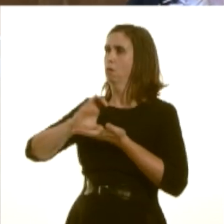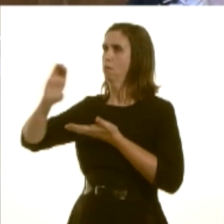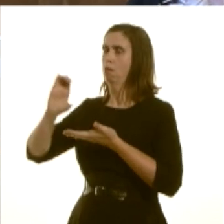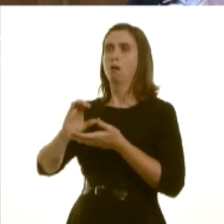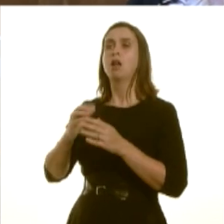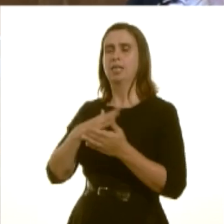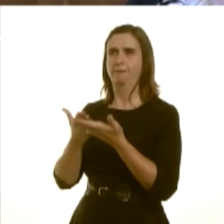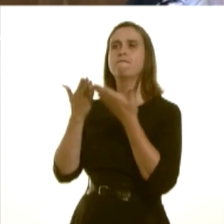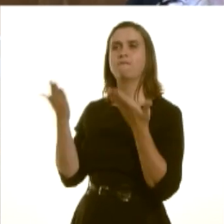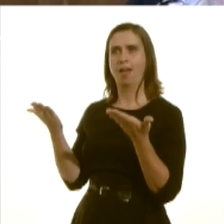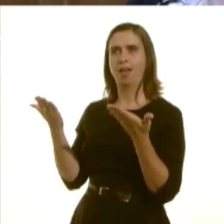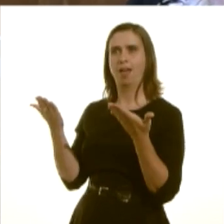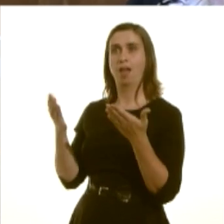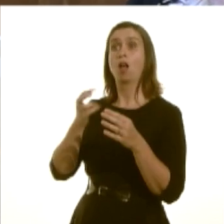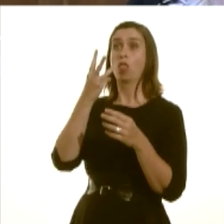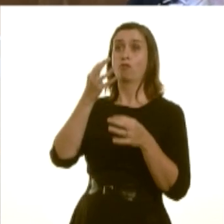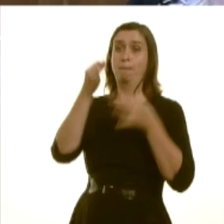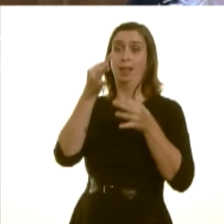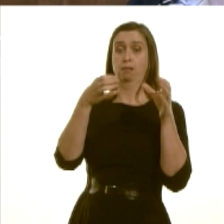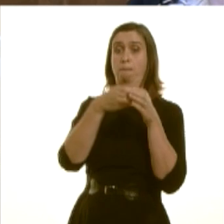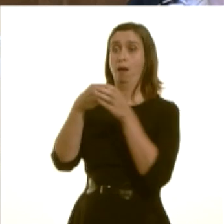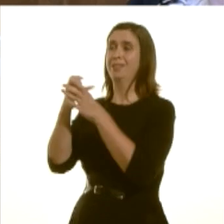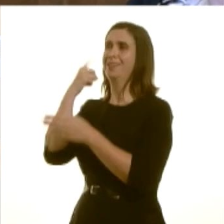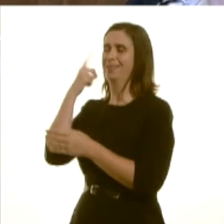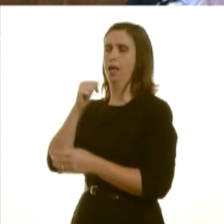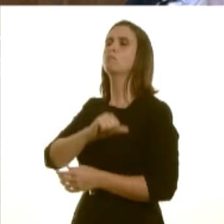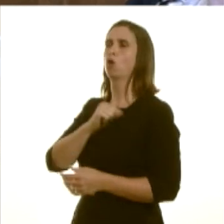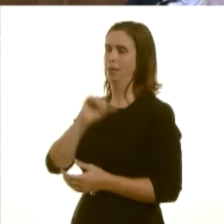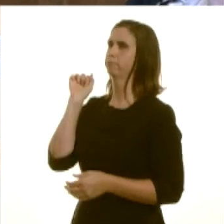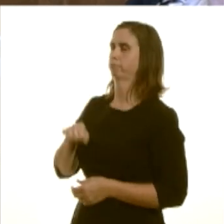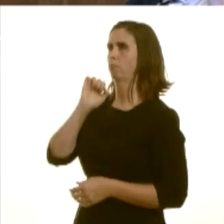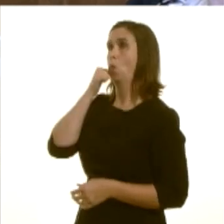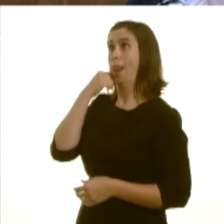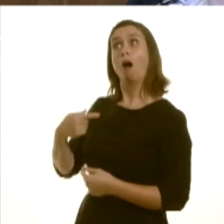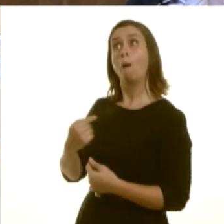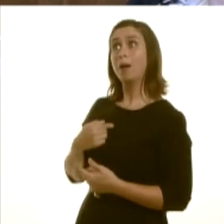by the three UK party leaders yesterday. That is something that I look forward to discussing